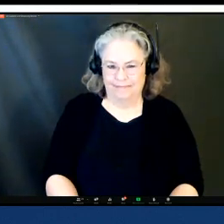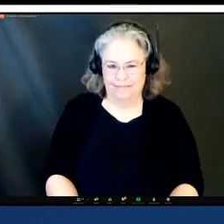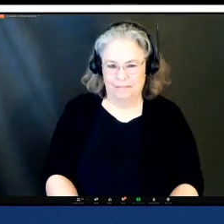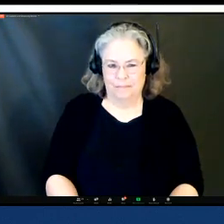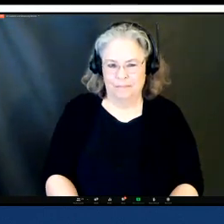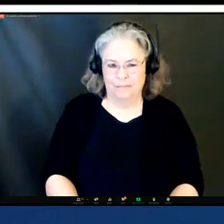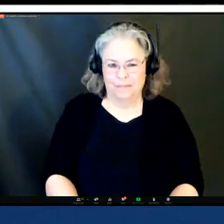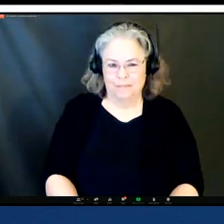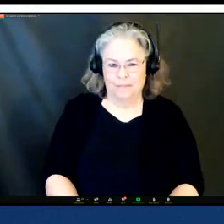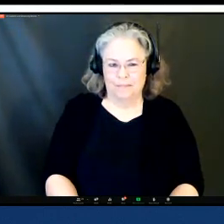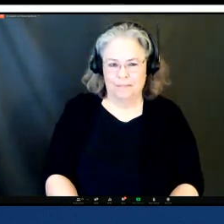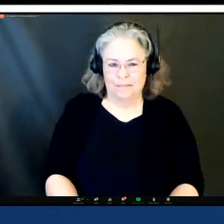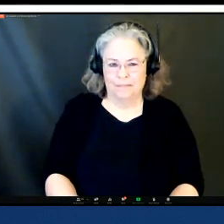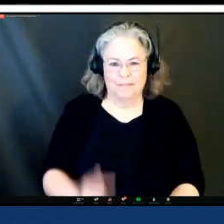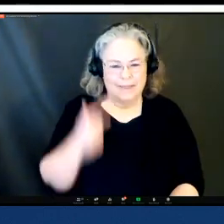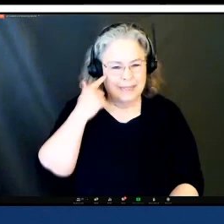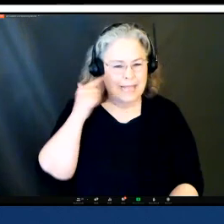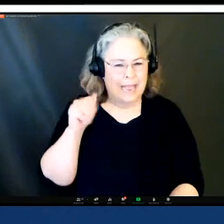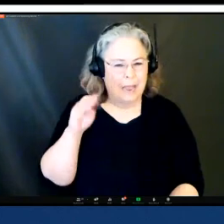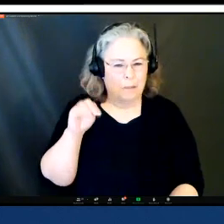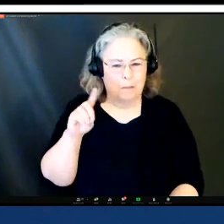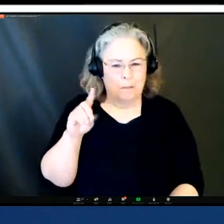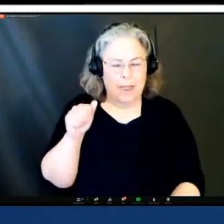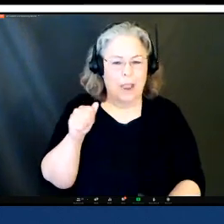And I think Amanda would agree we want it less than 100 correct.